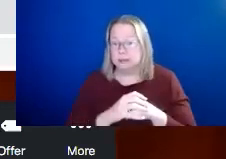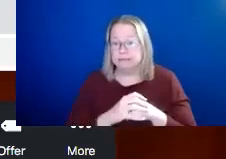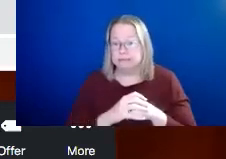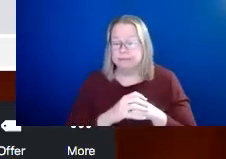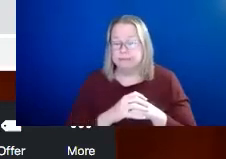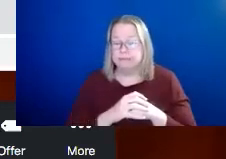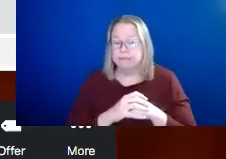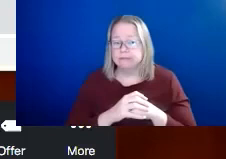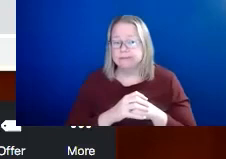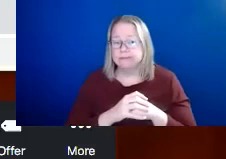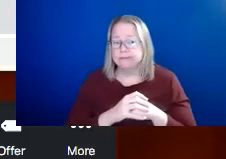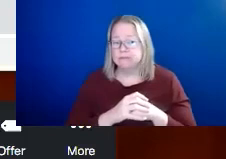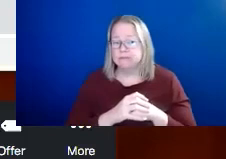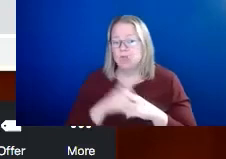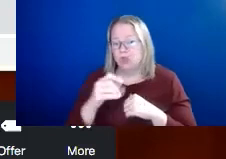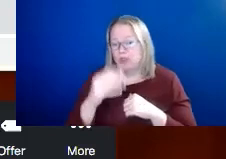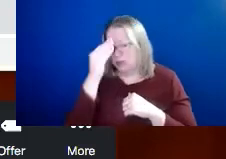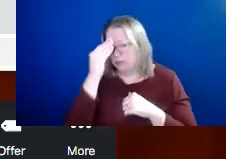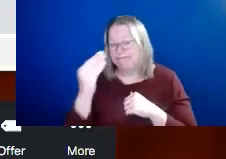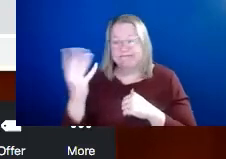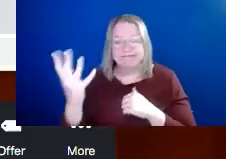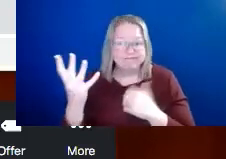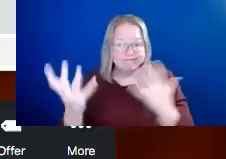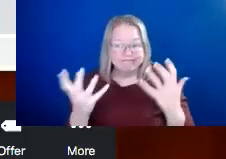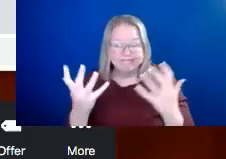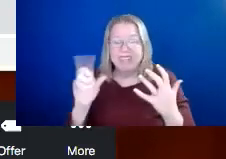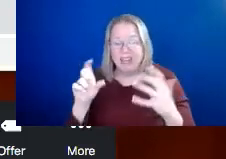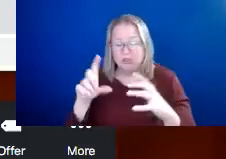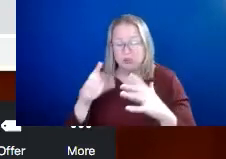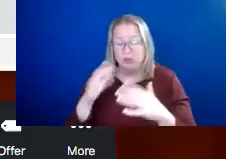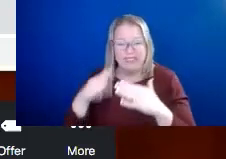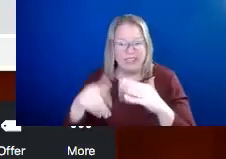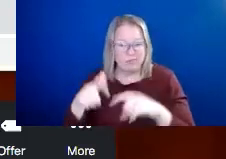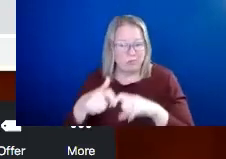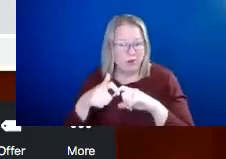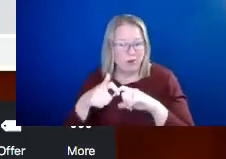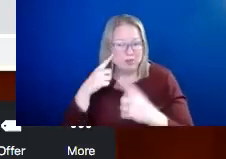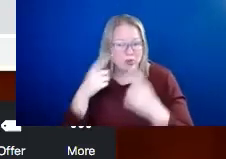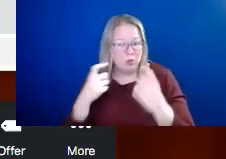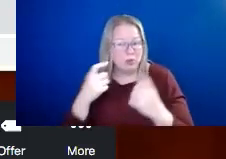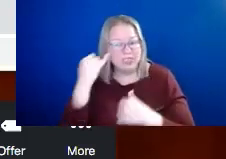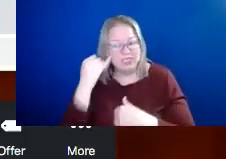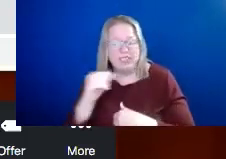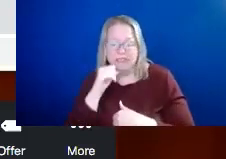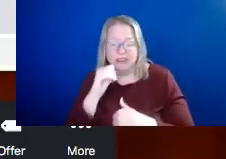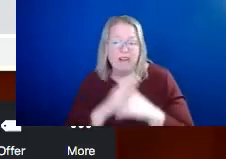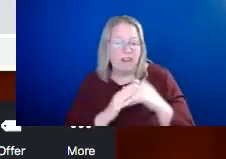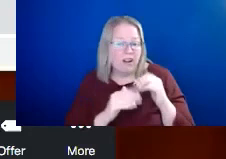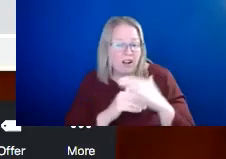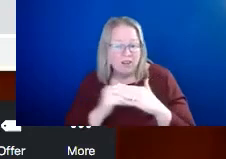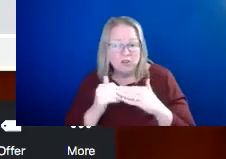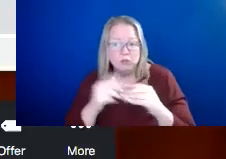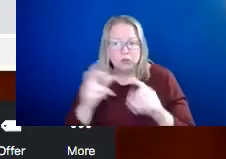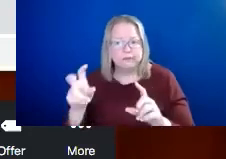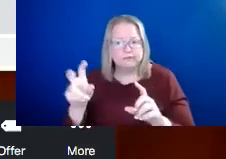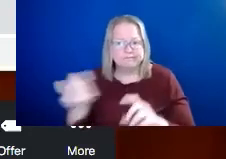just have to let them know that you will have to 12:48:09 pause at the end for the questions. 12:48:16 Because you're not comfortable with presenting